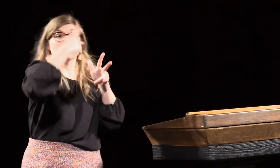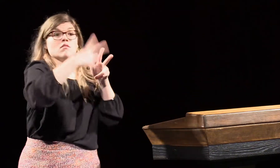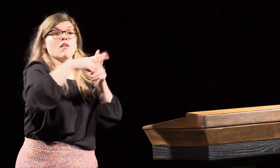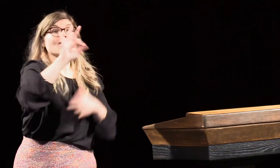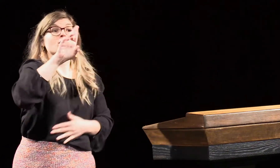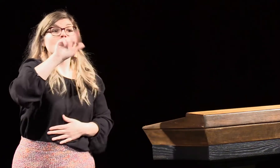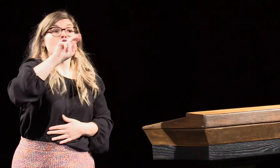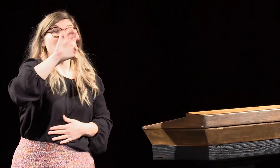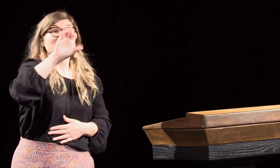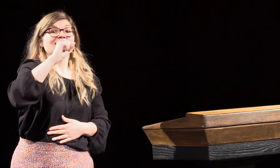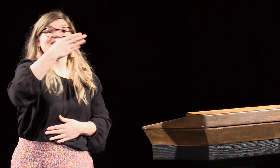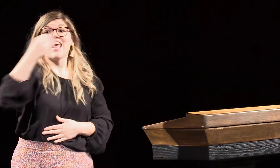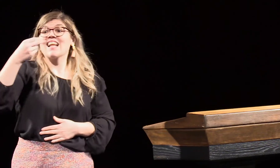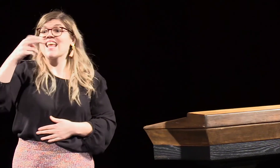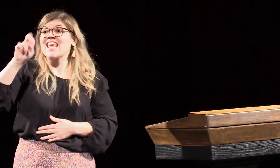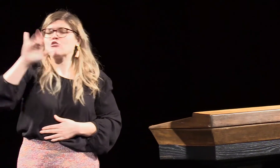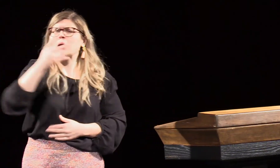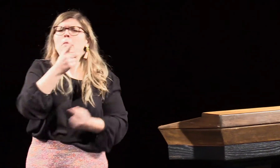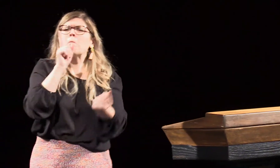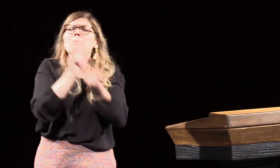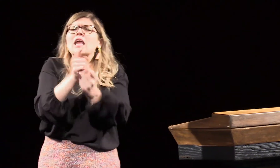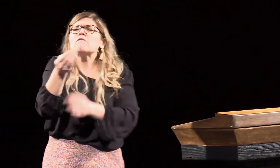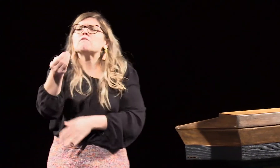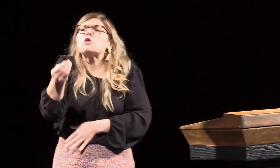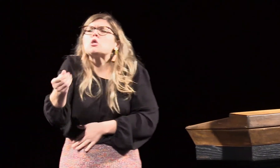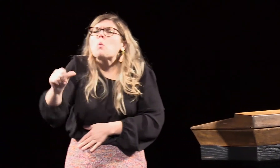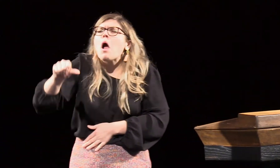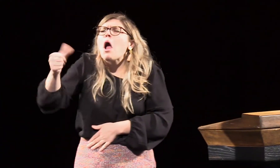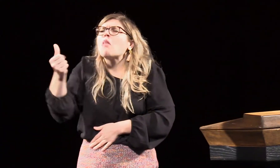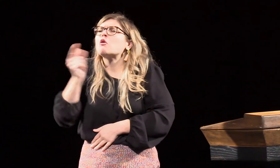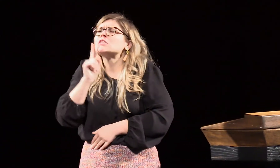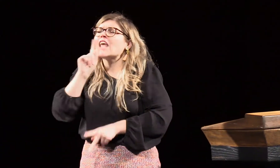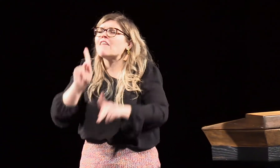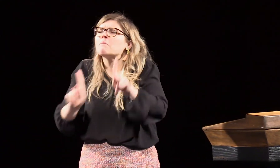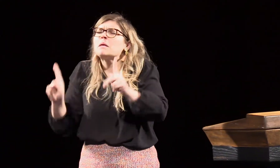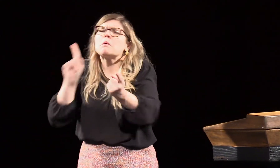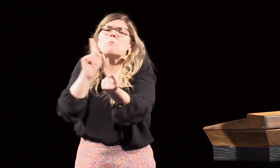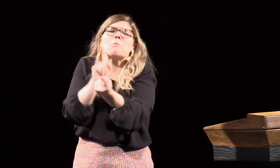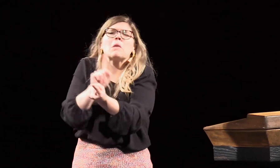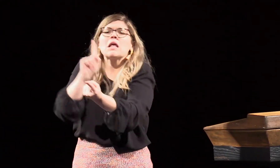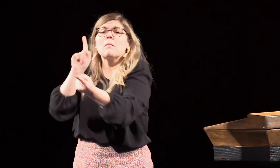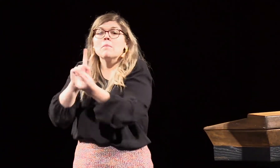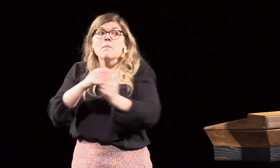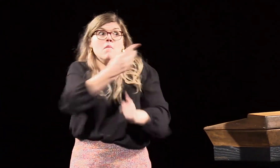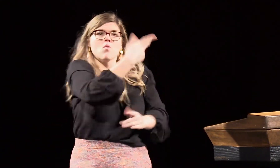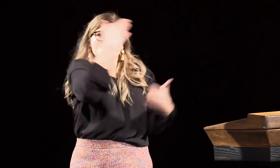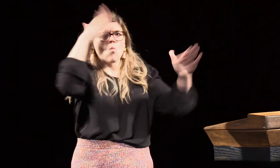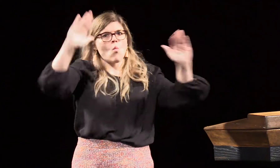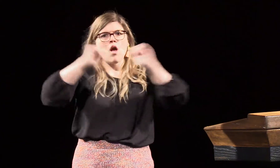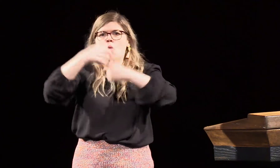I also would like to add that Frances and Henry, they met very few other deaf people,